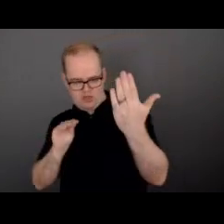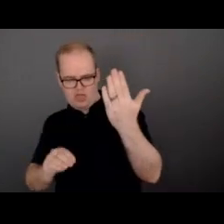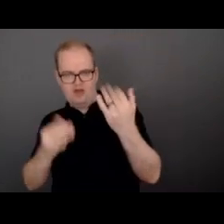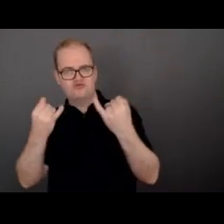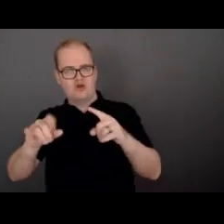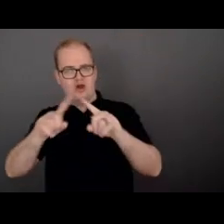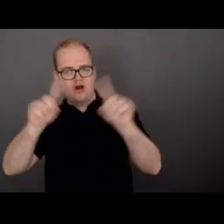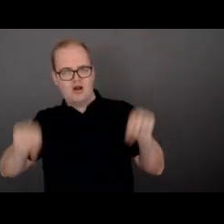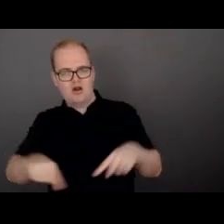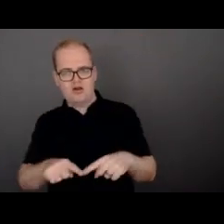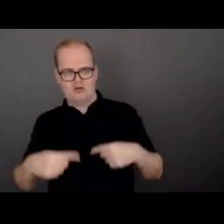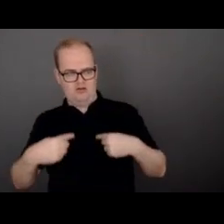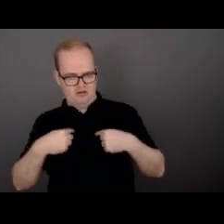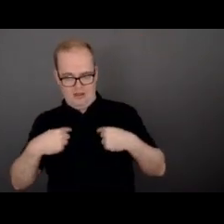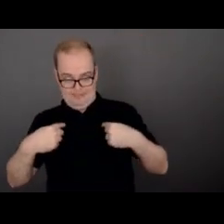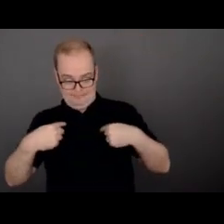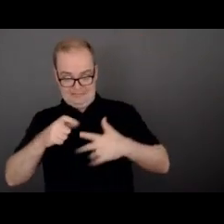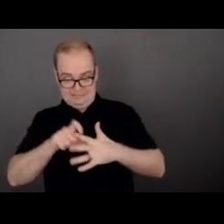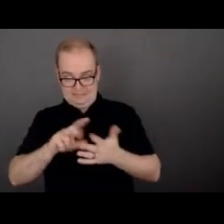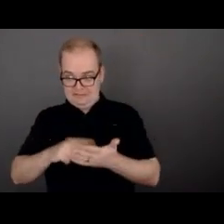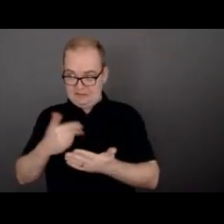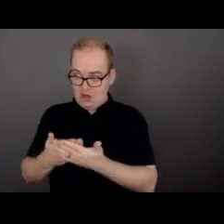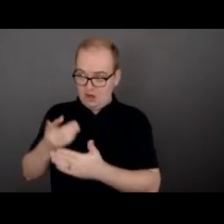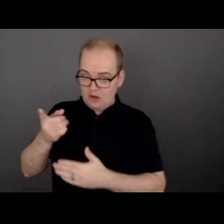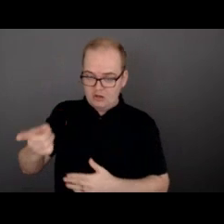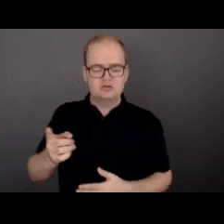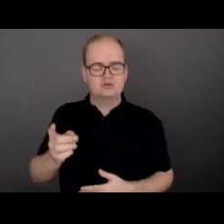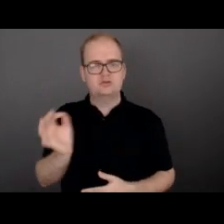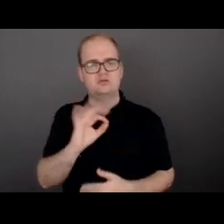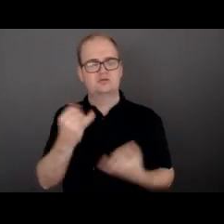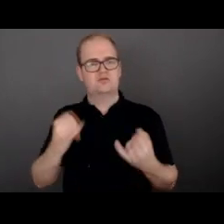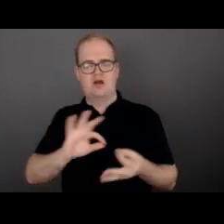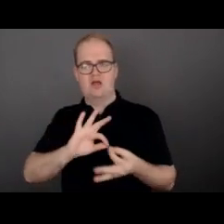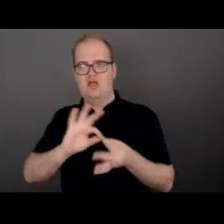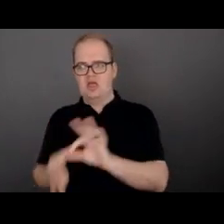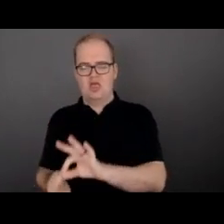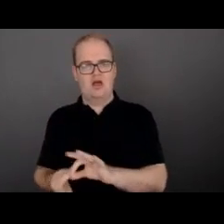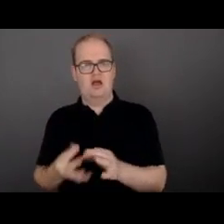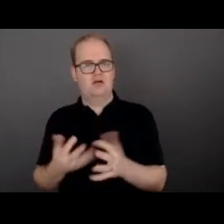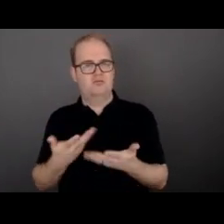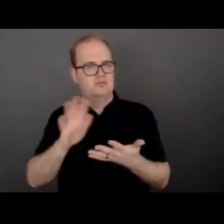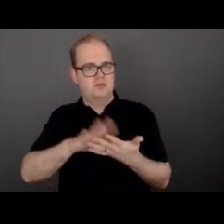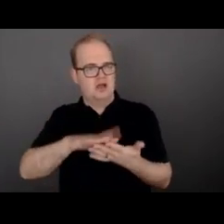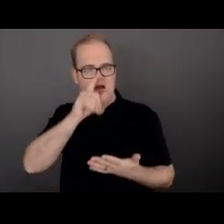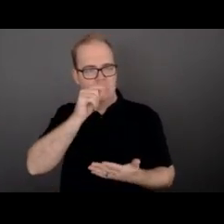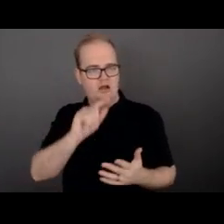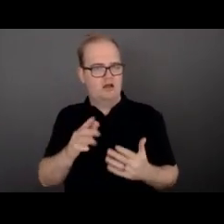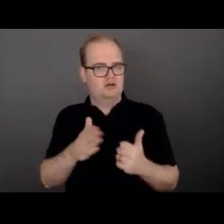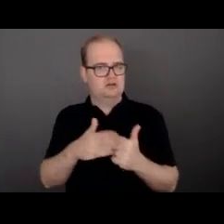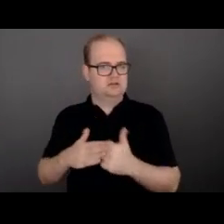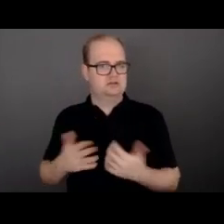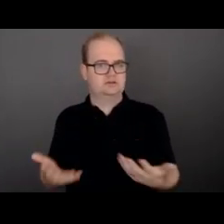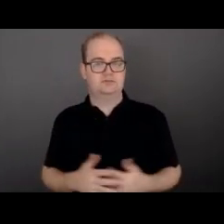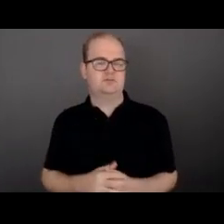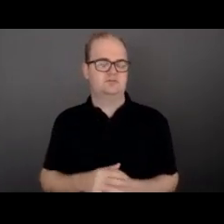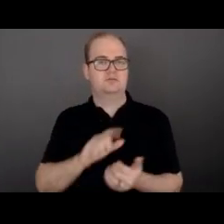So I will be touching on that a bit more in the responding to DVO section a bit later